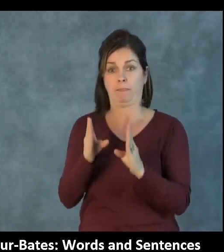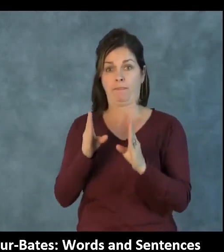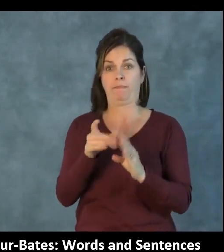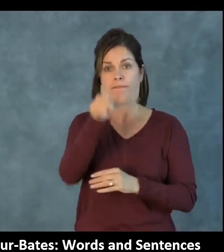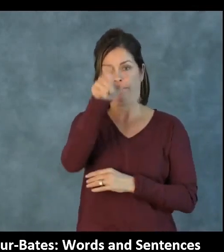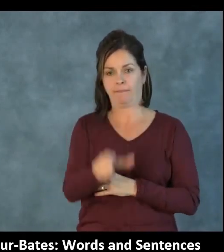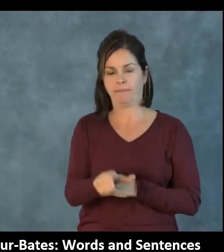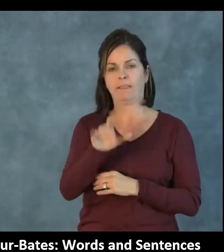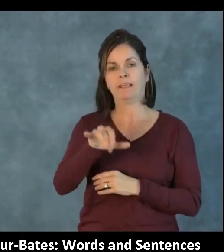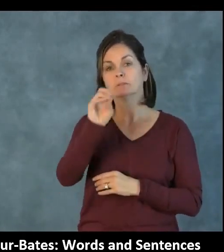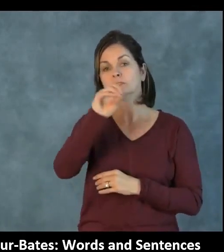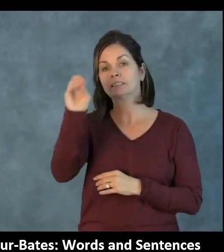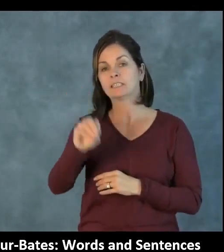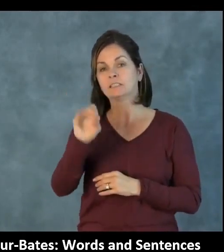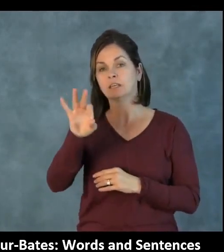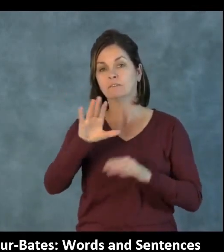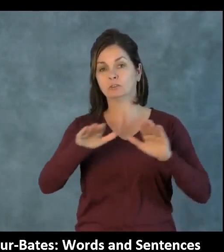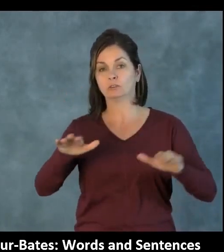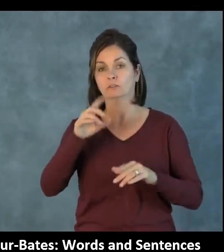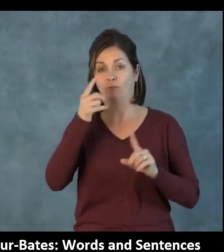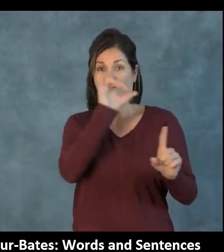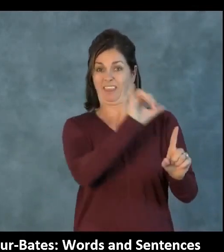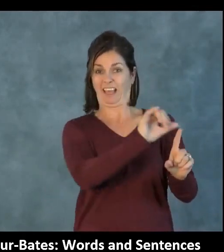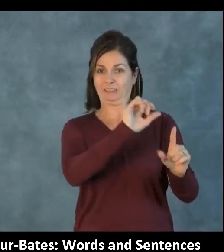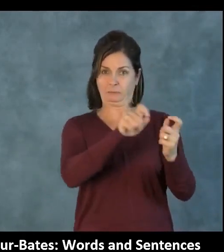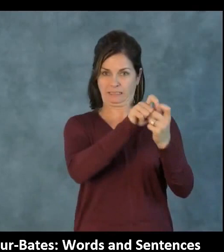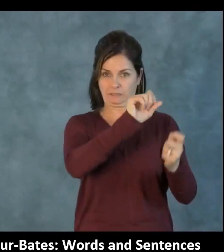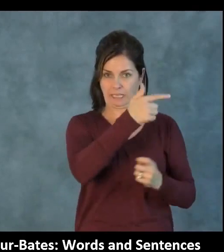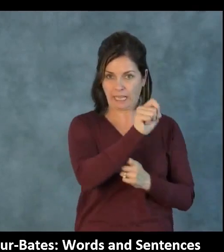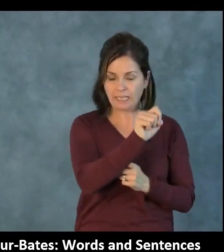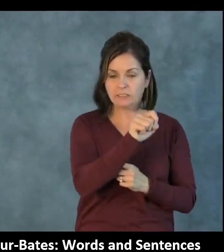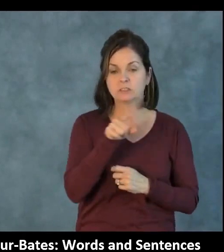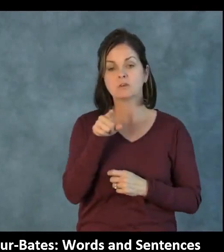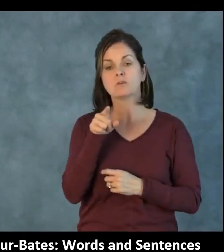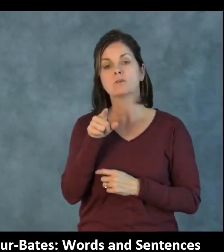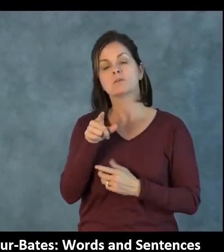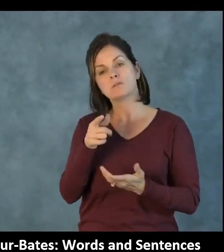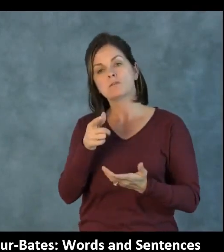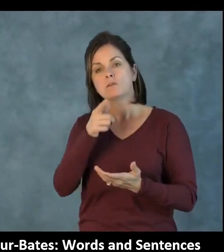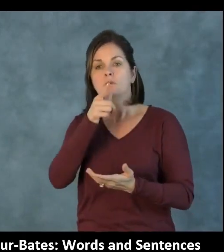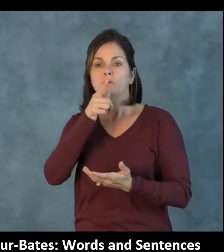of children at that age, who are at least sometimes